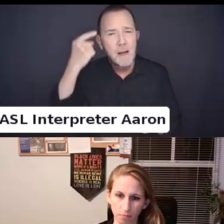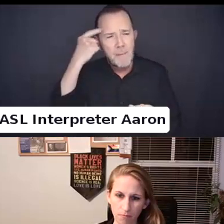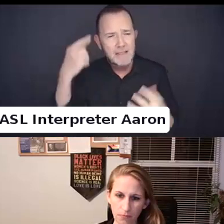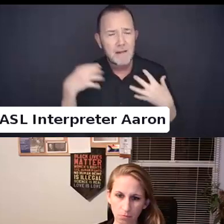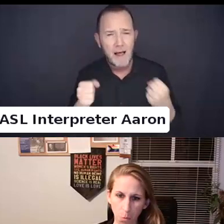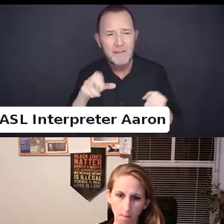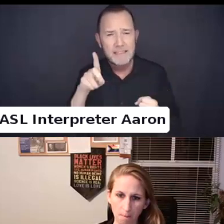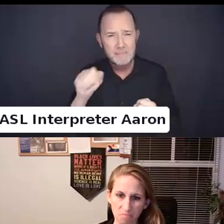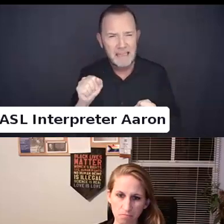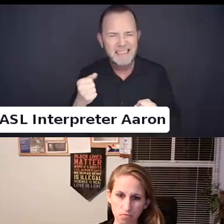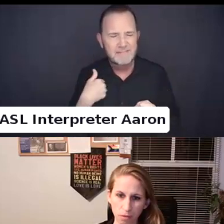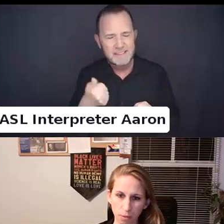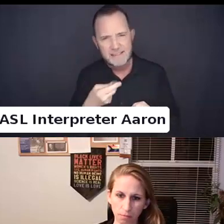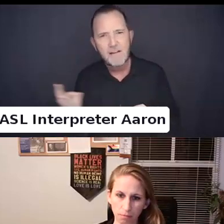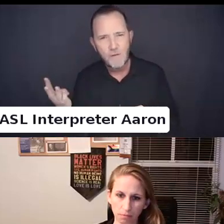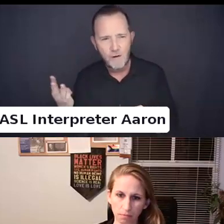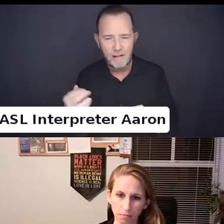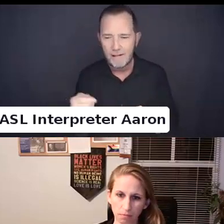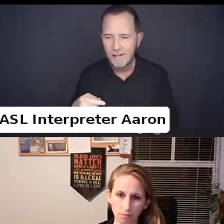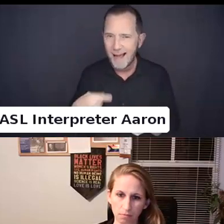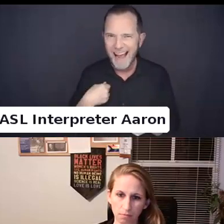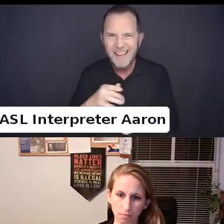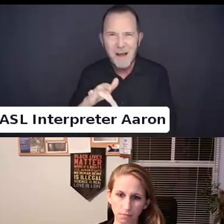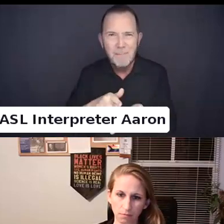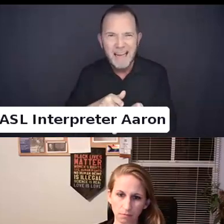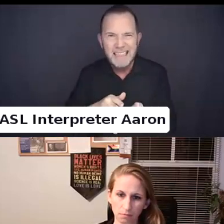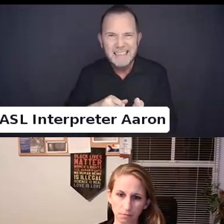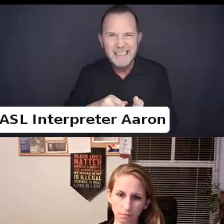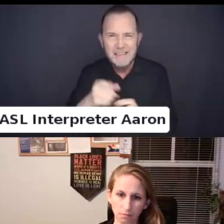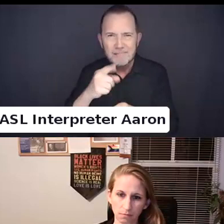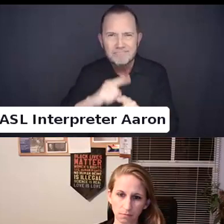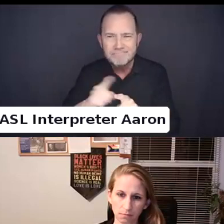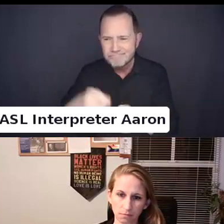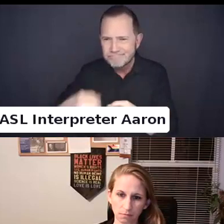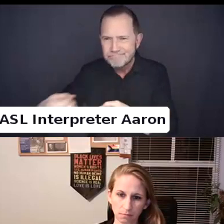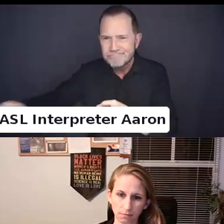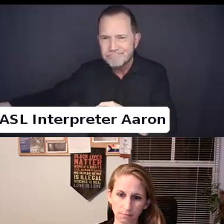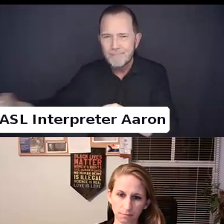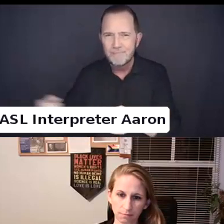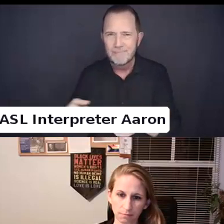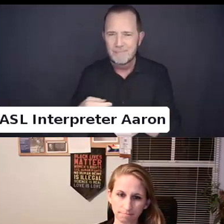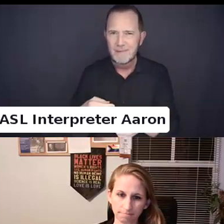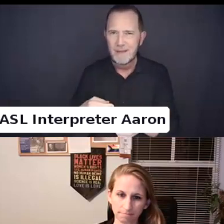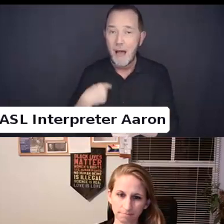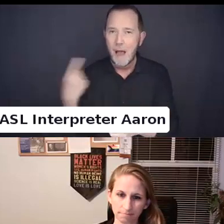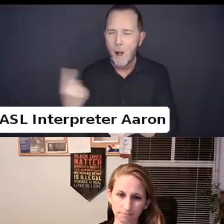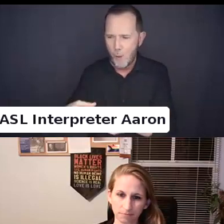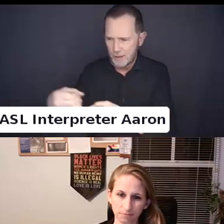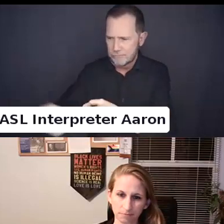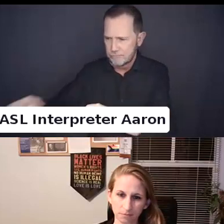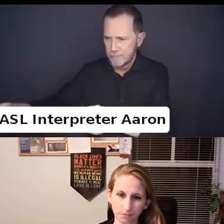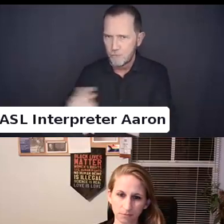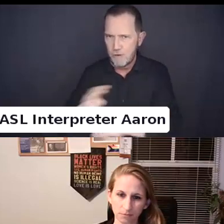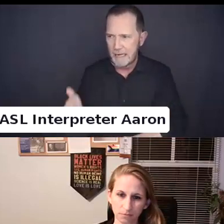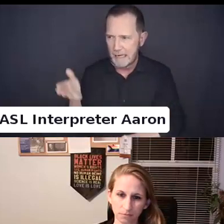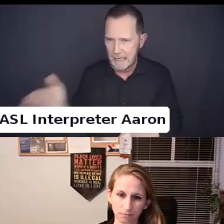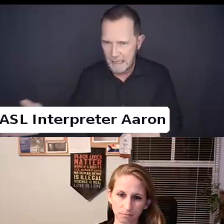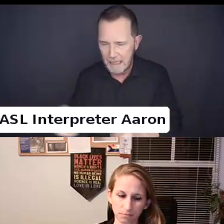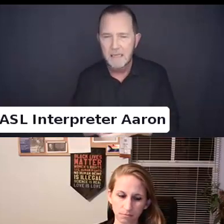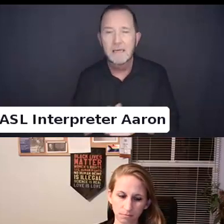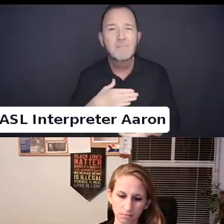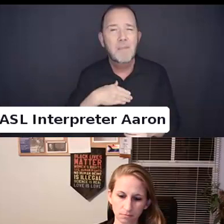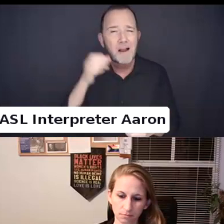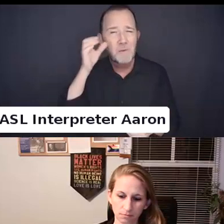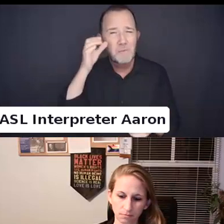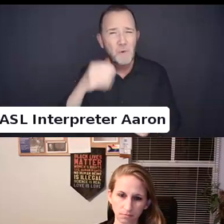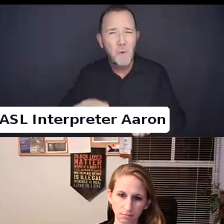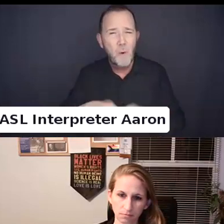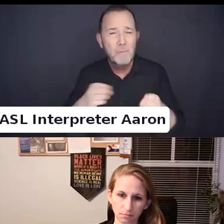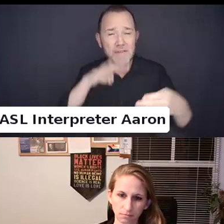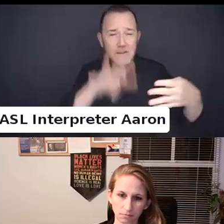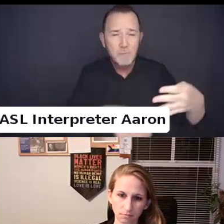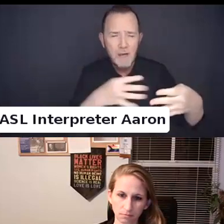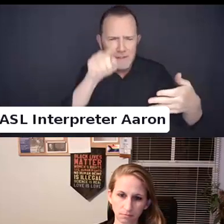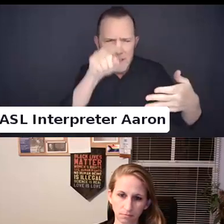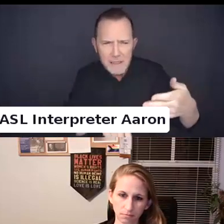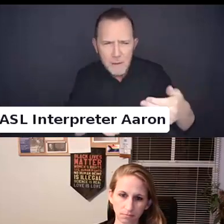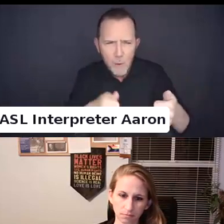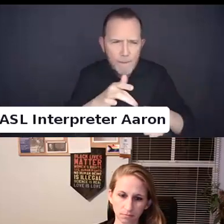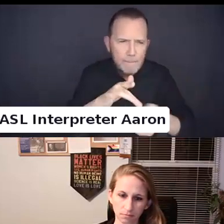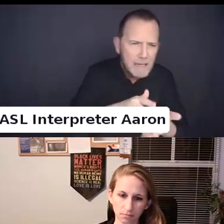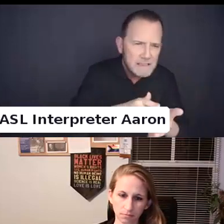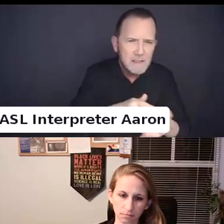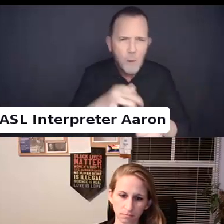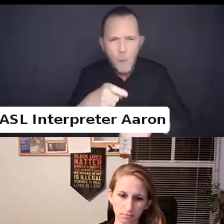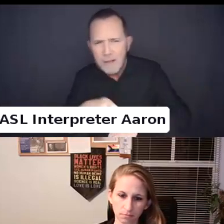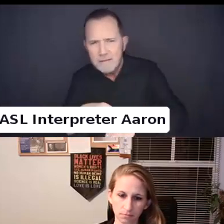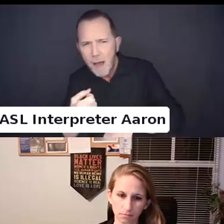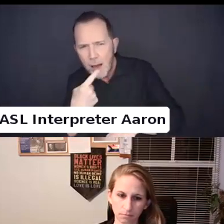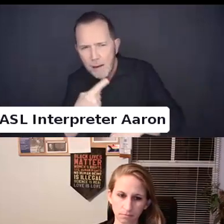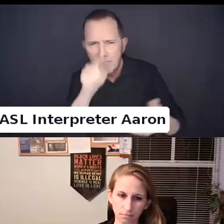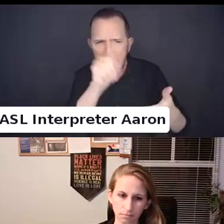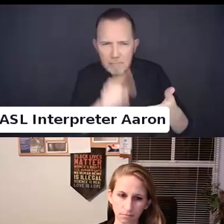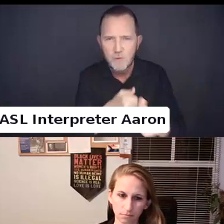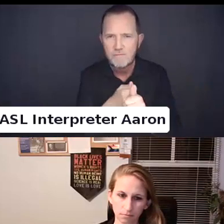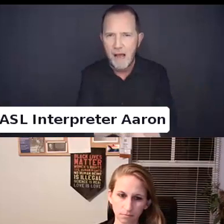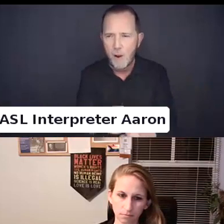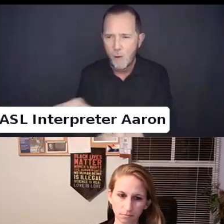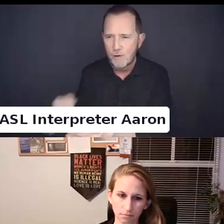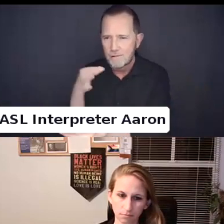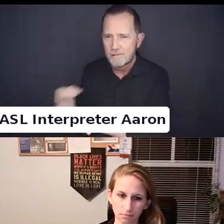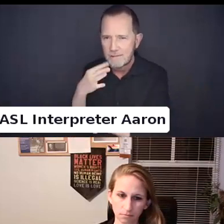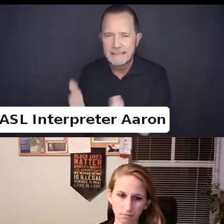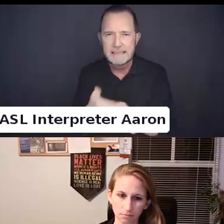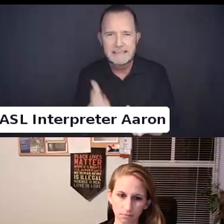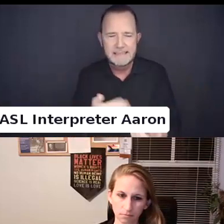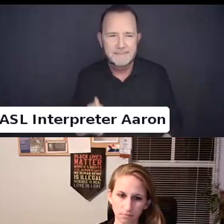I keep them next to me for sole discretion on the computer when I take them.